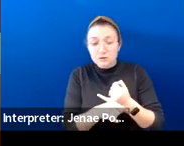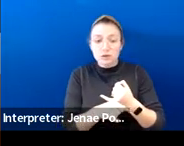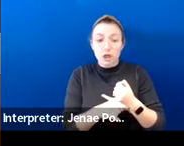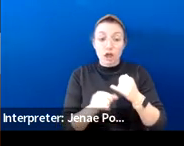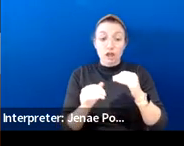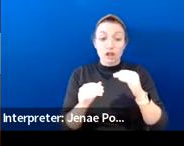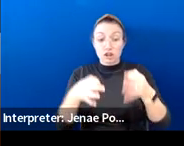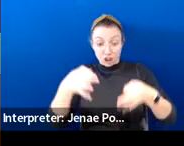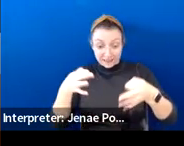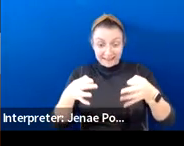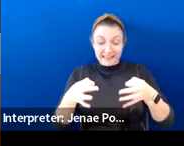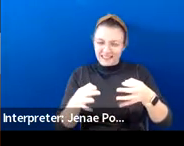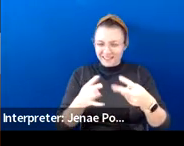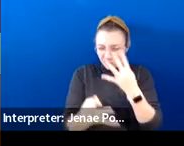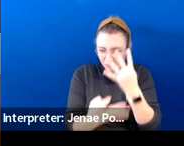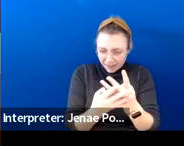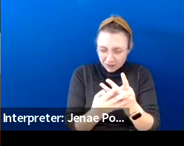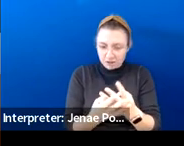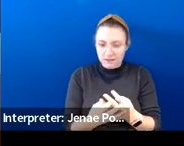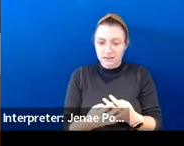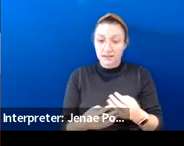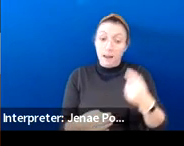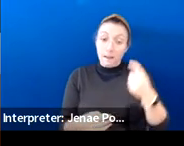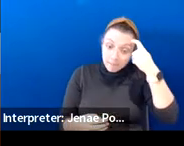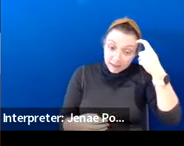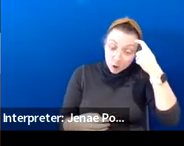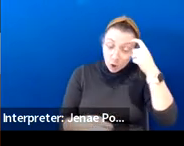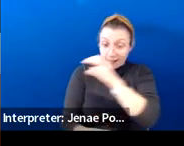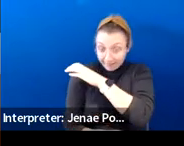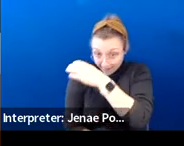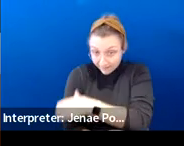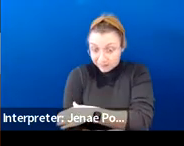mental health and clinical mental health, substance abuse policy, planning,